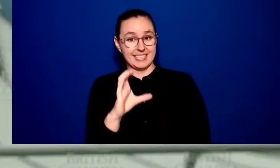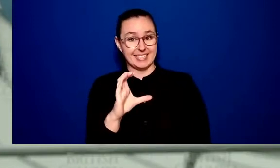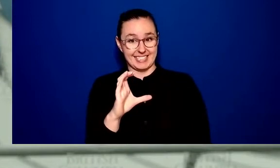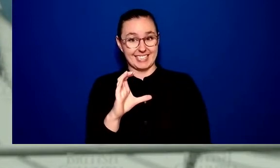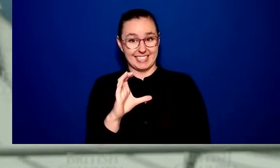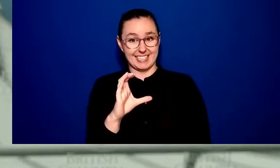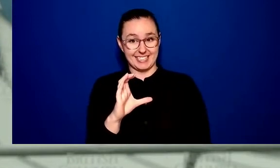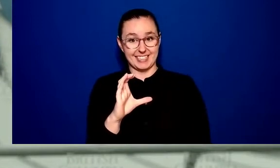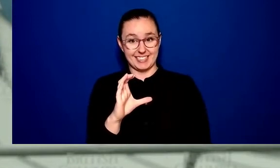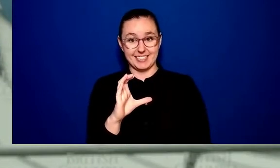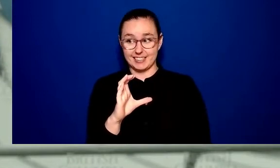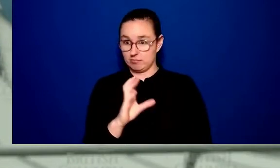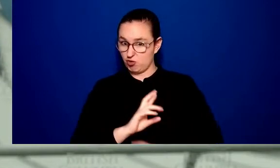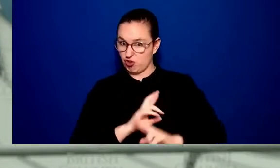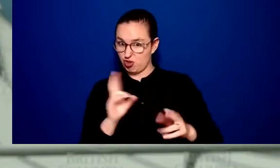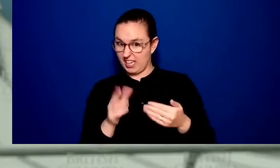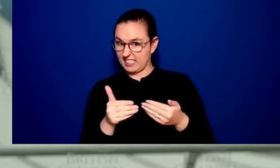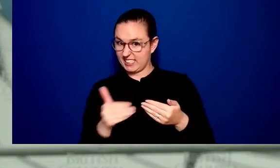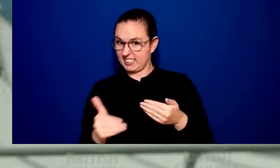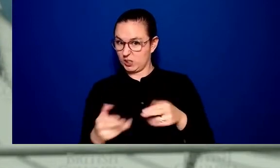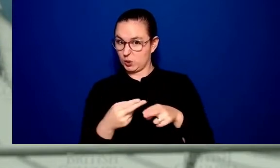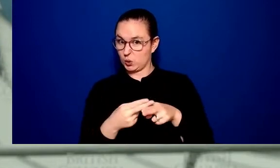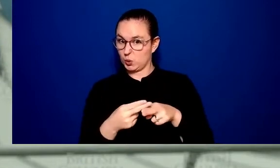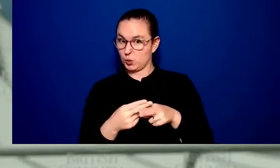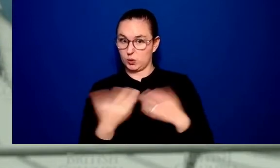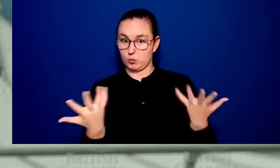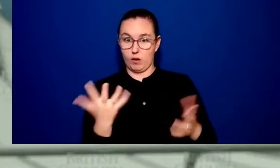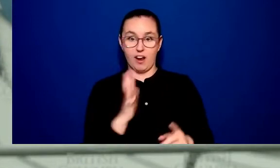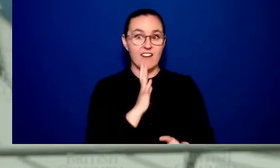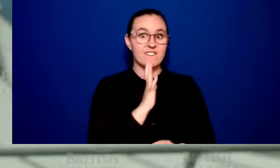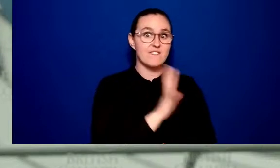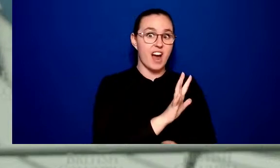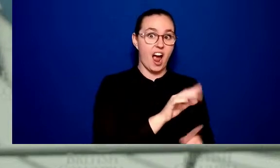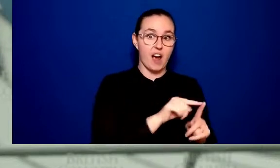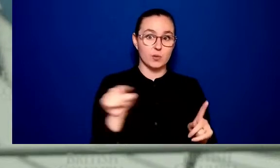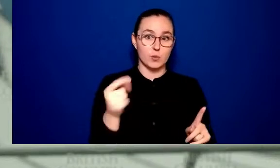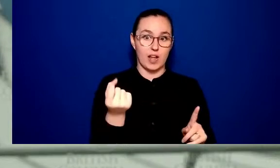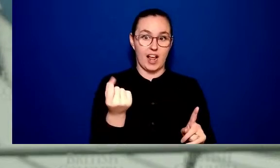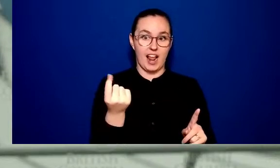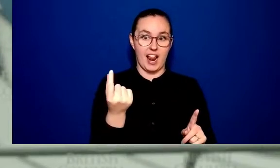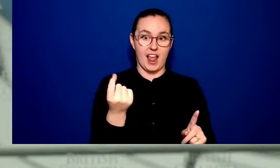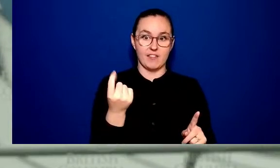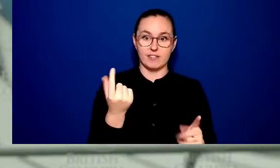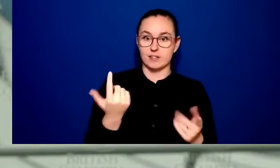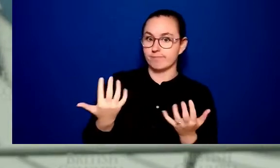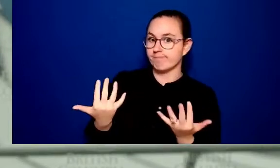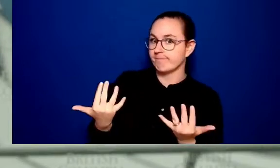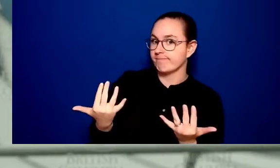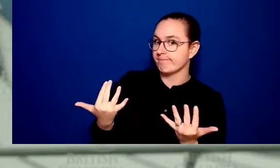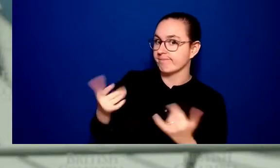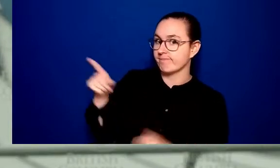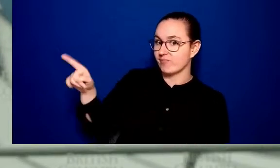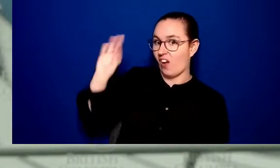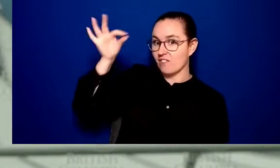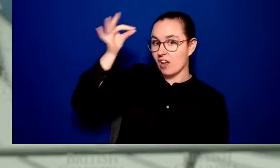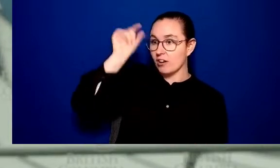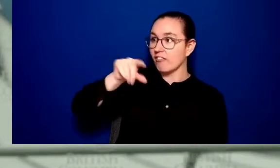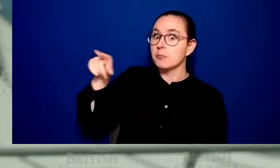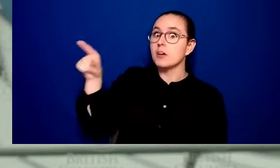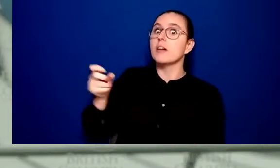11 years of age as soon as the vaccines are approved for use by Health Canada. And we have